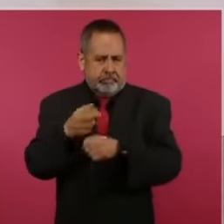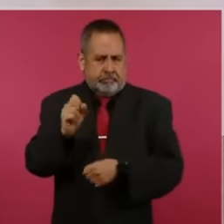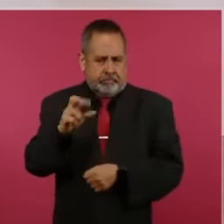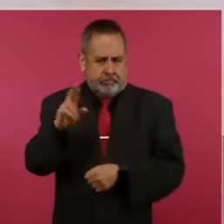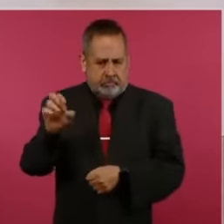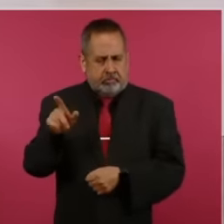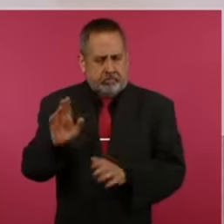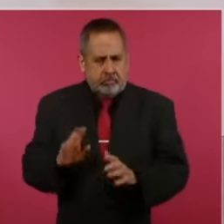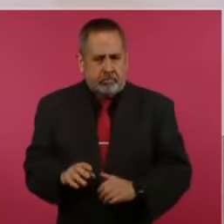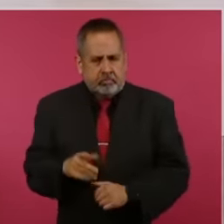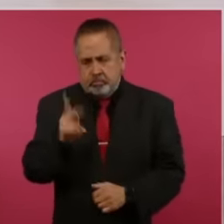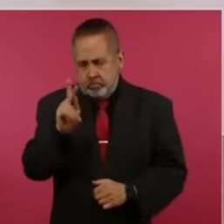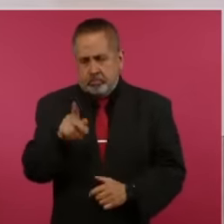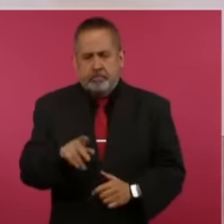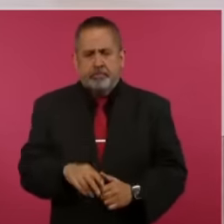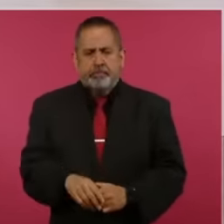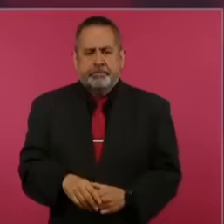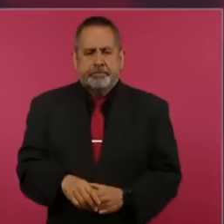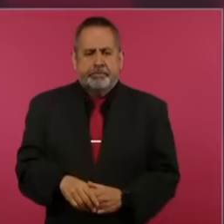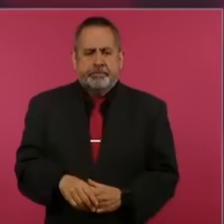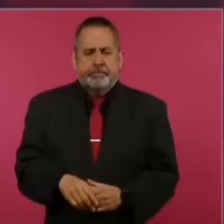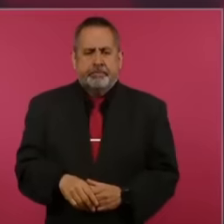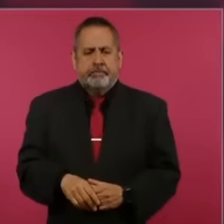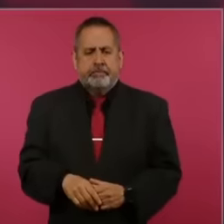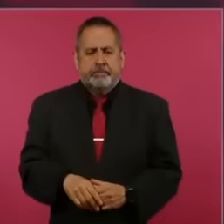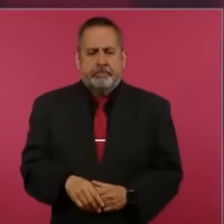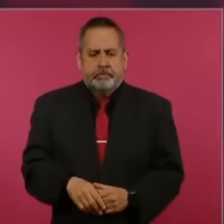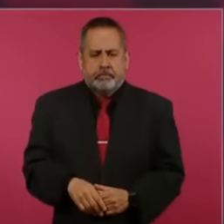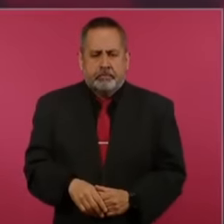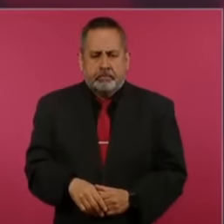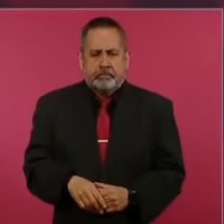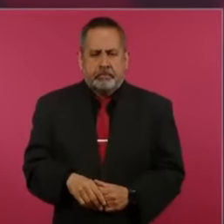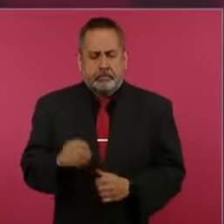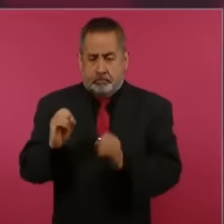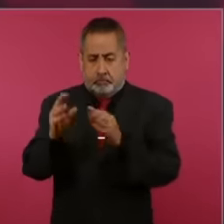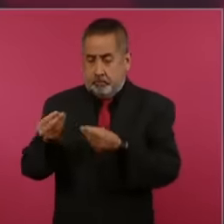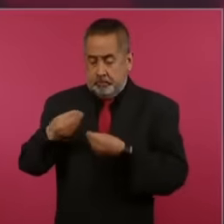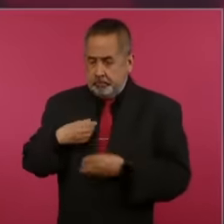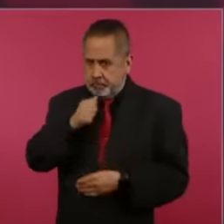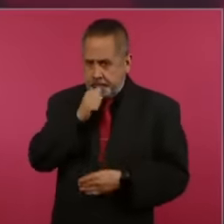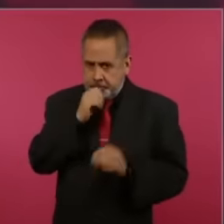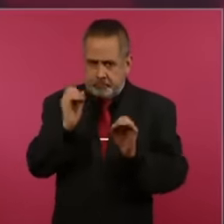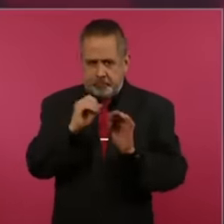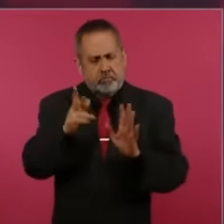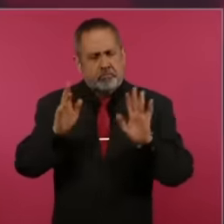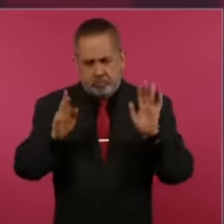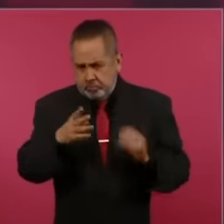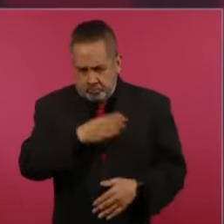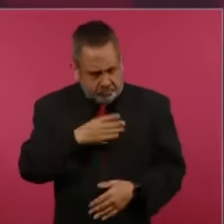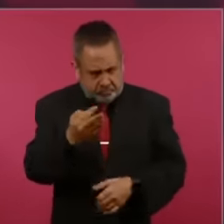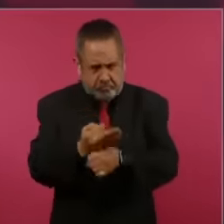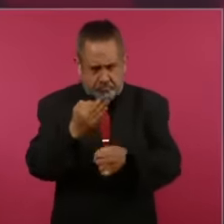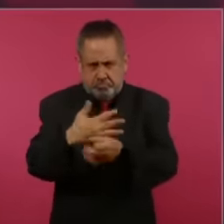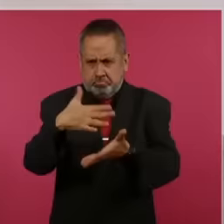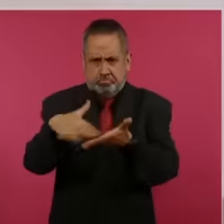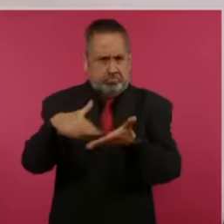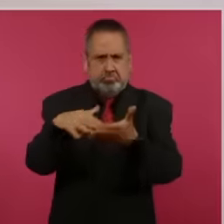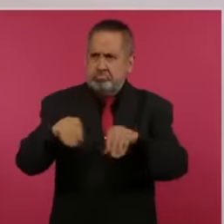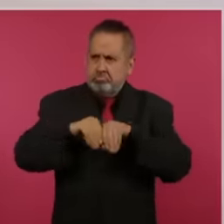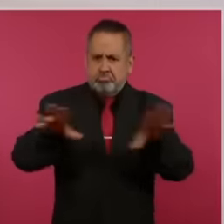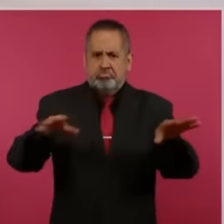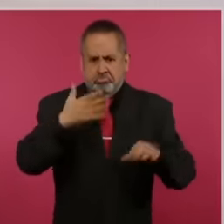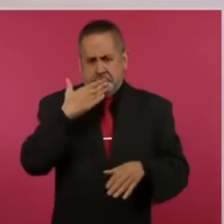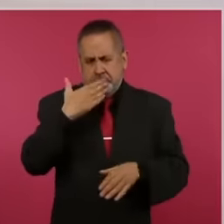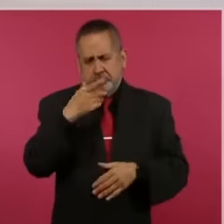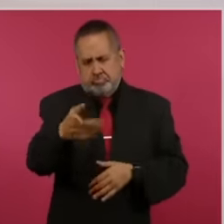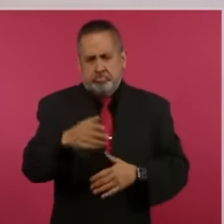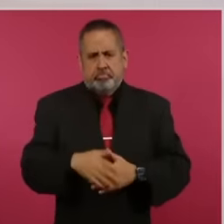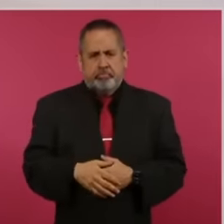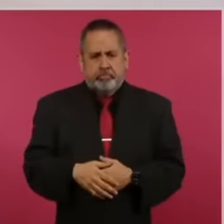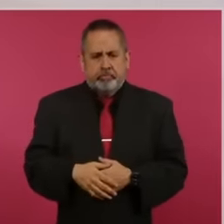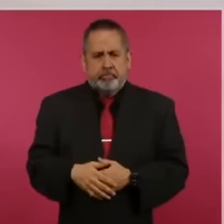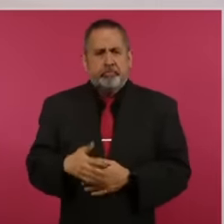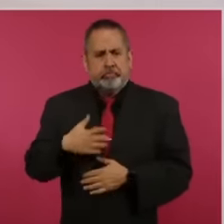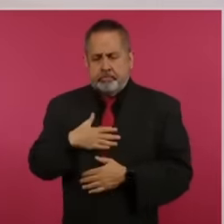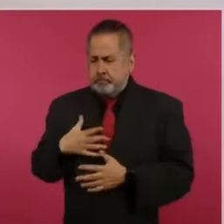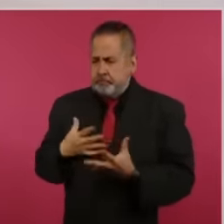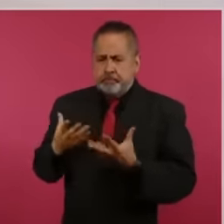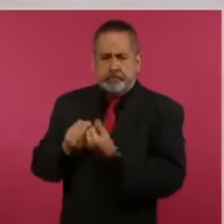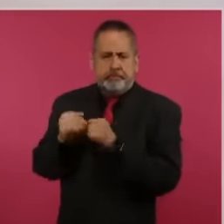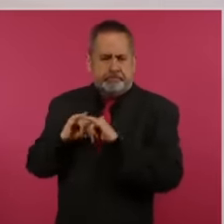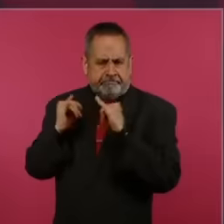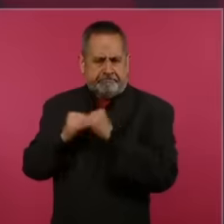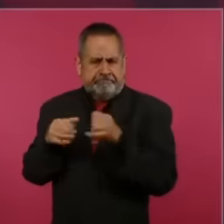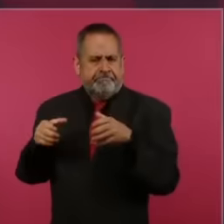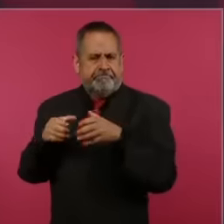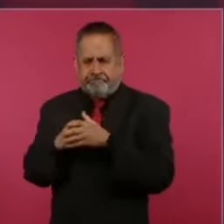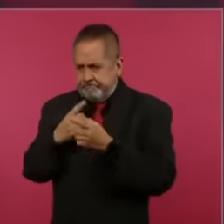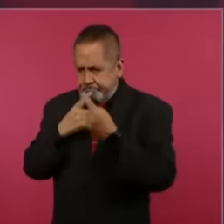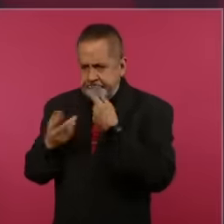hey, not to my office, but well, it's great that you've already made her known. We'll meet. This